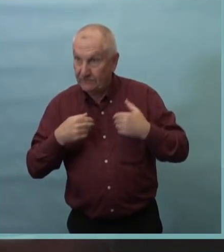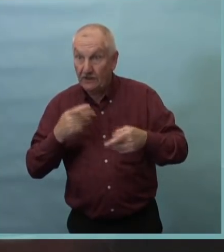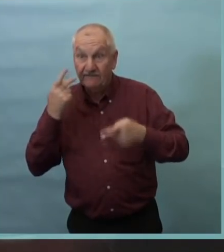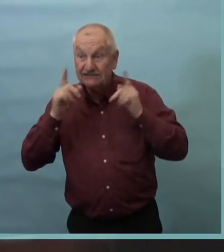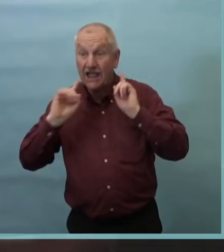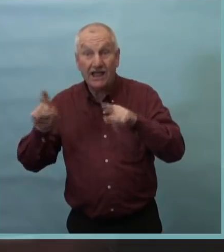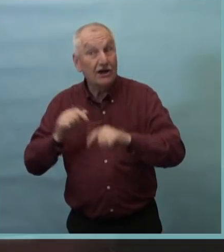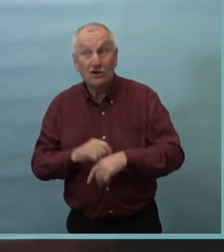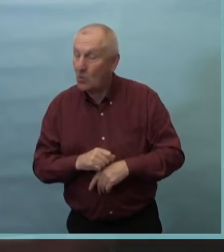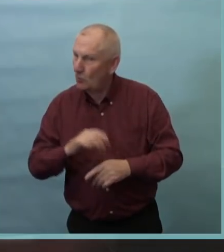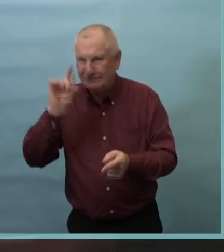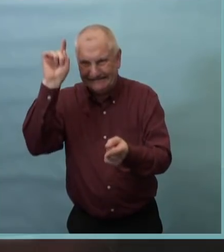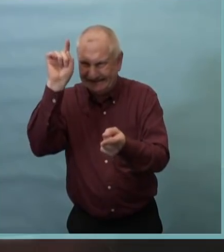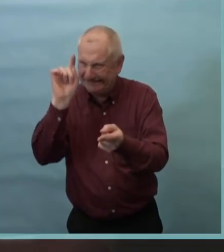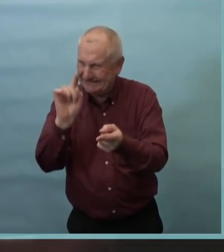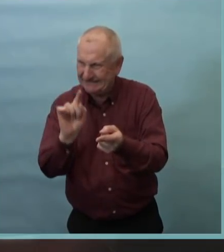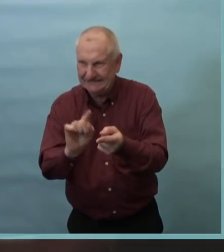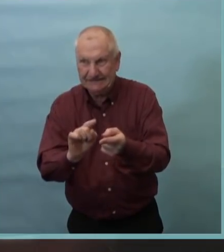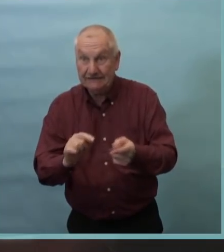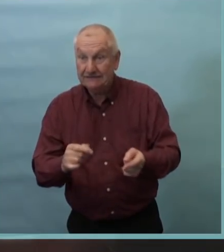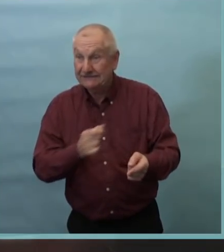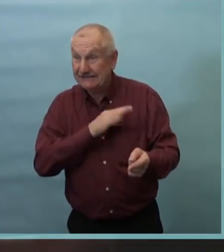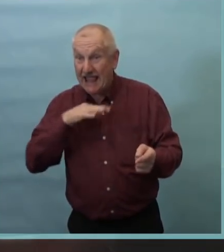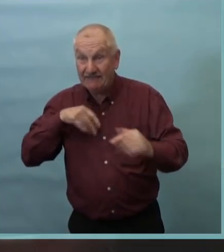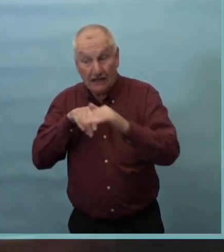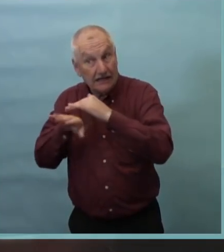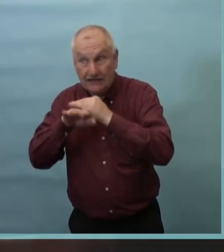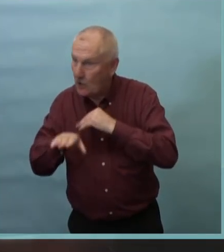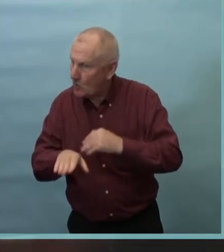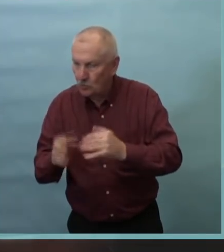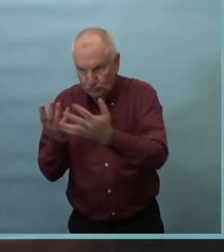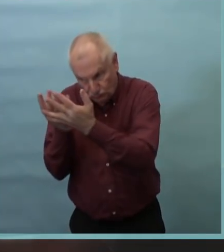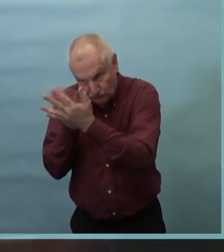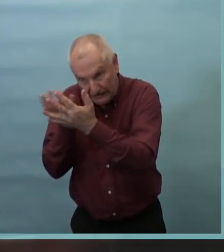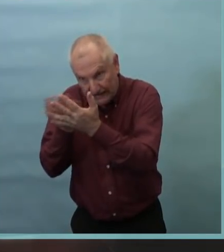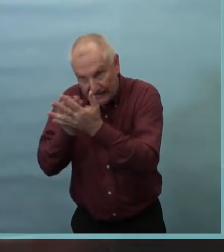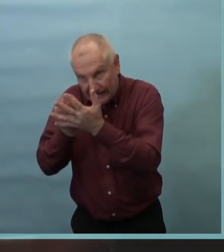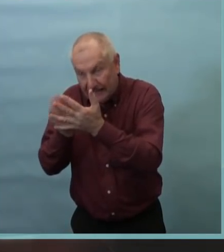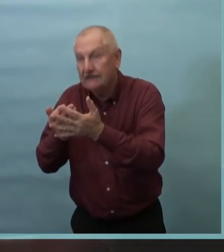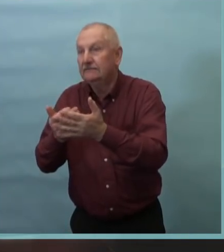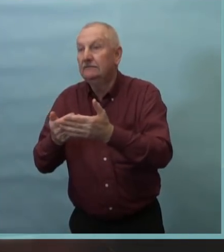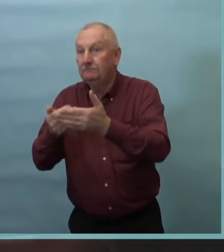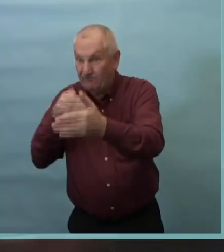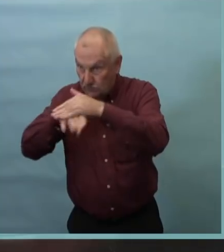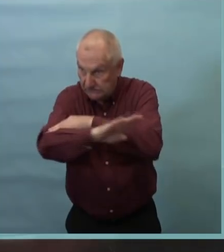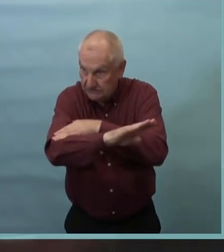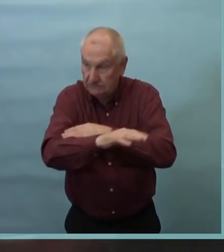the facility enhanced cleaning disinfected disinfecting protocols as